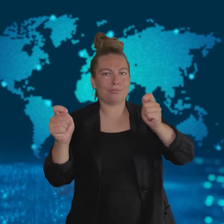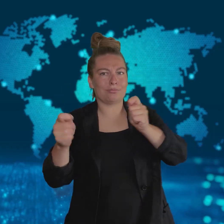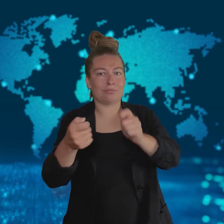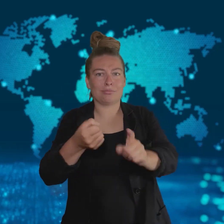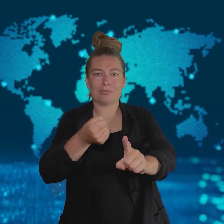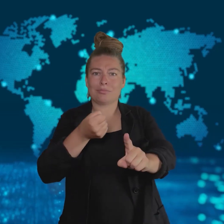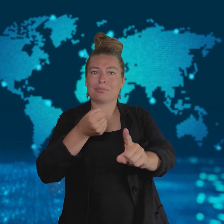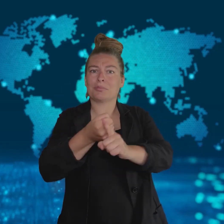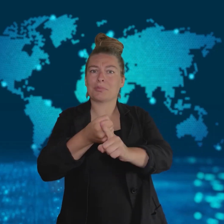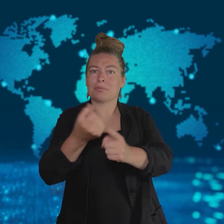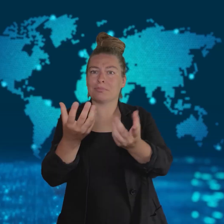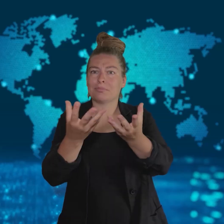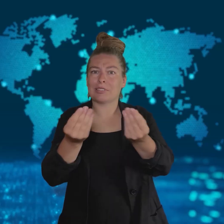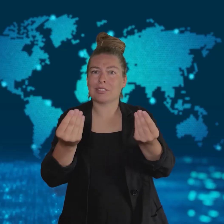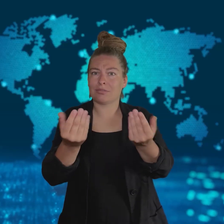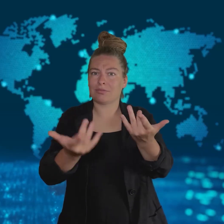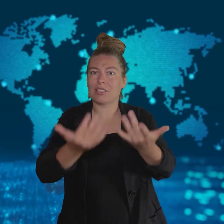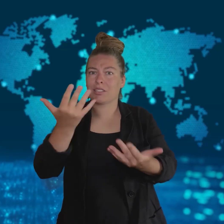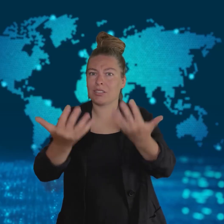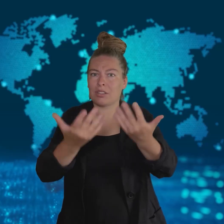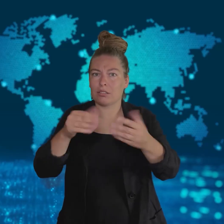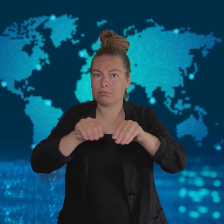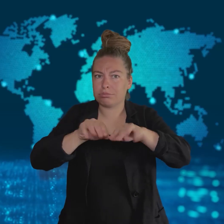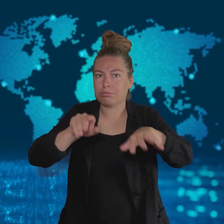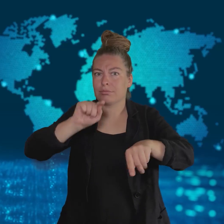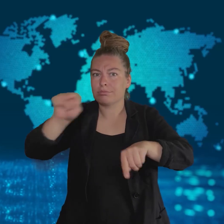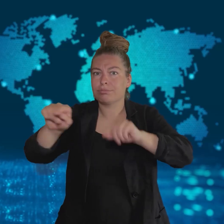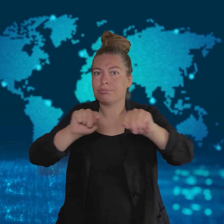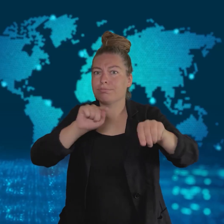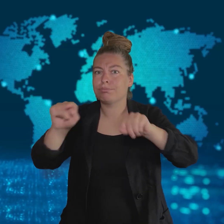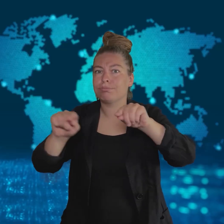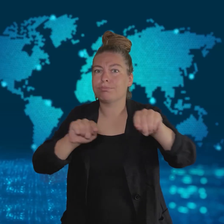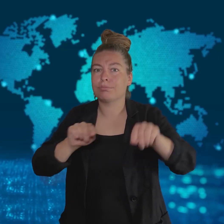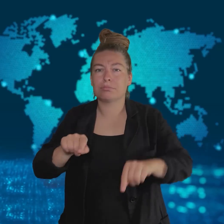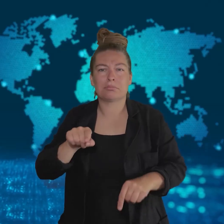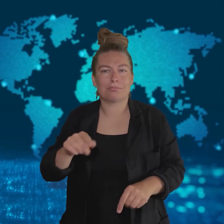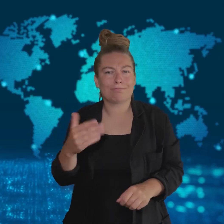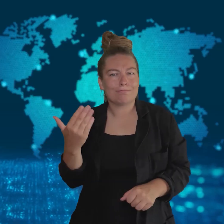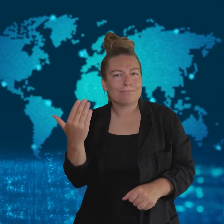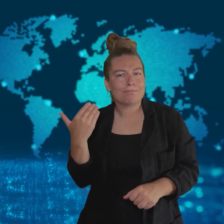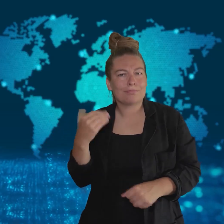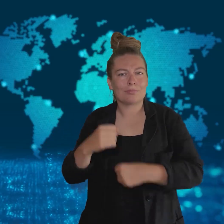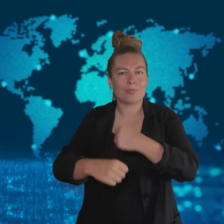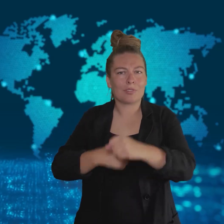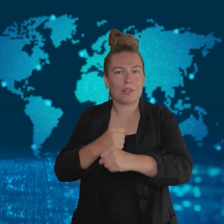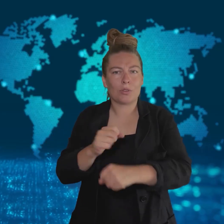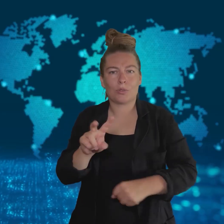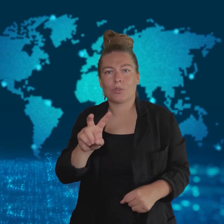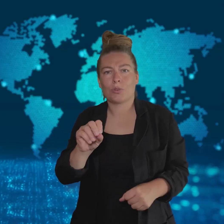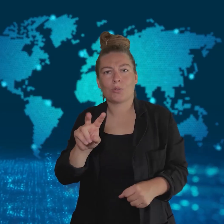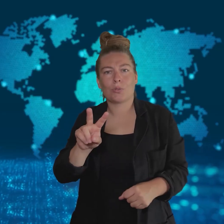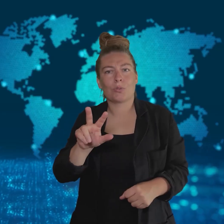But UN warns climate change worsens it.